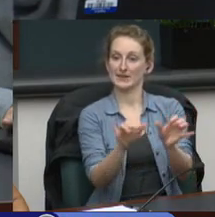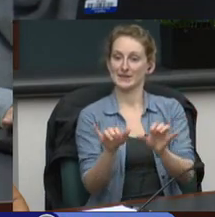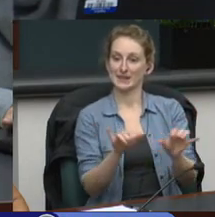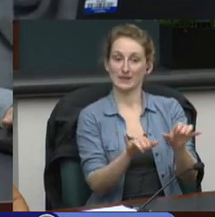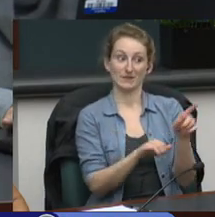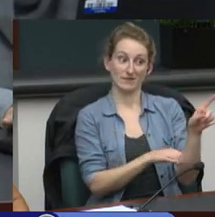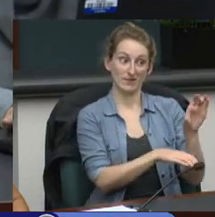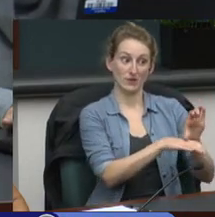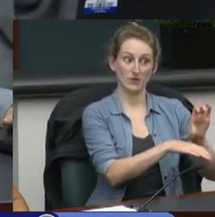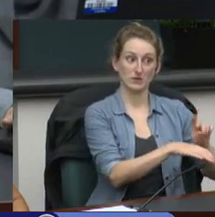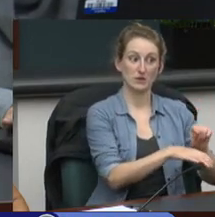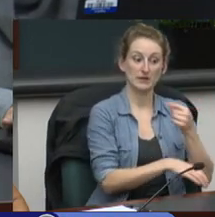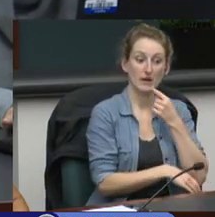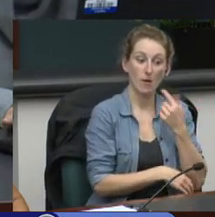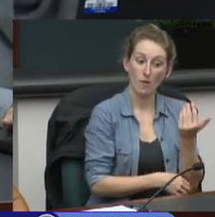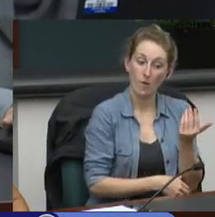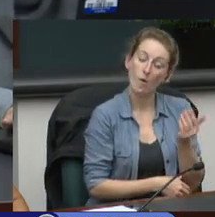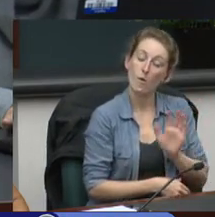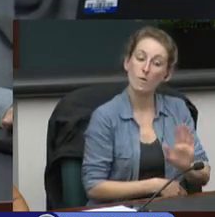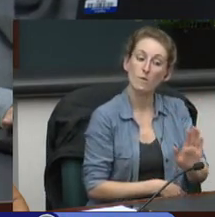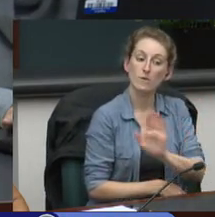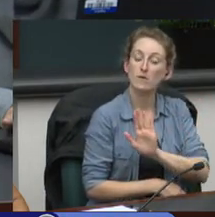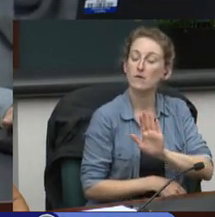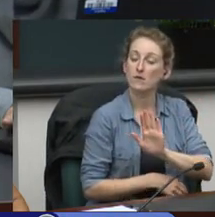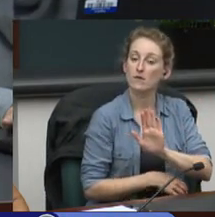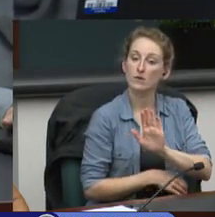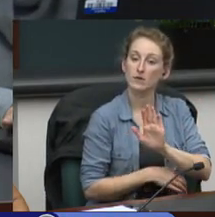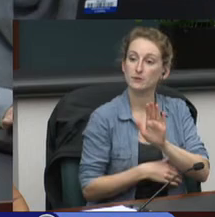progressive in our parking standards compared to many